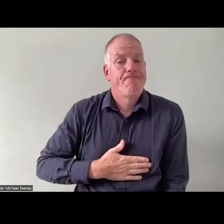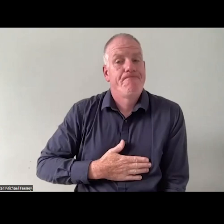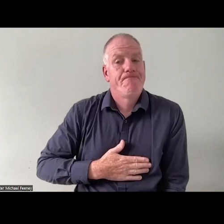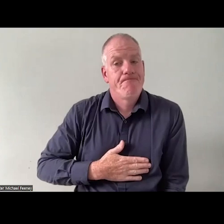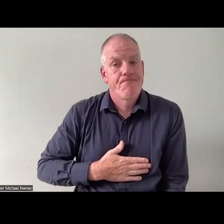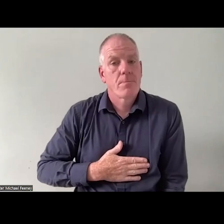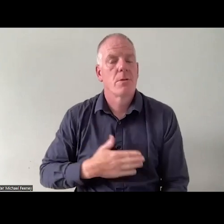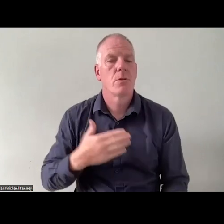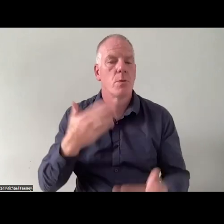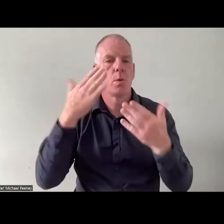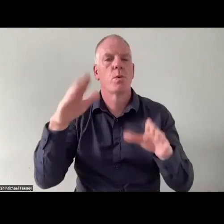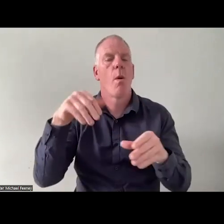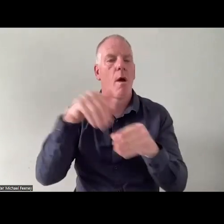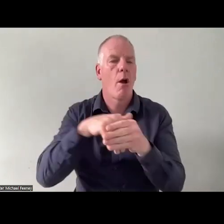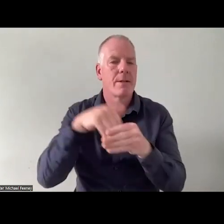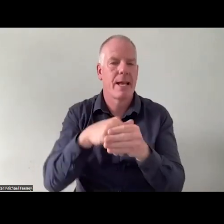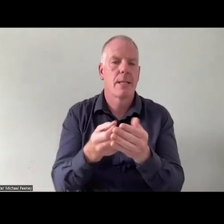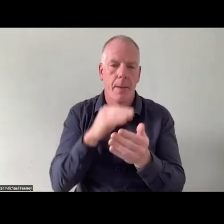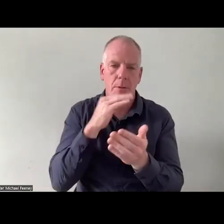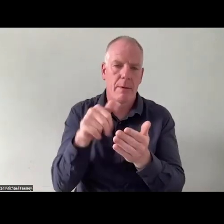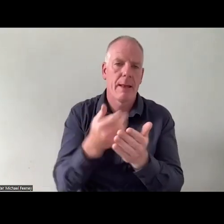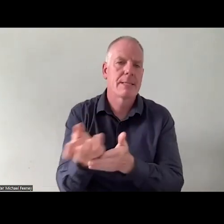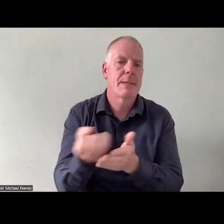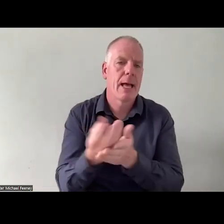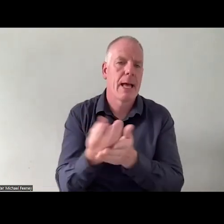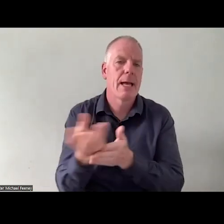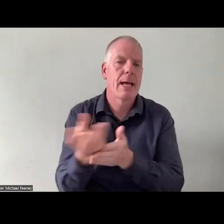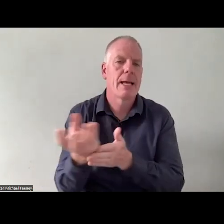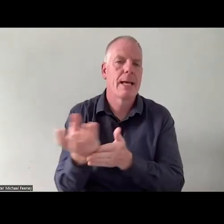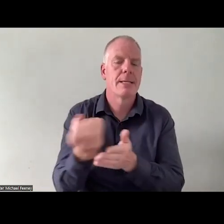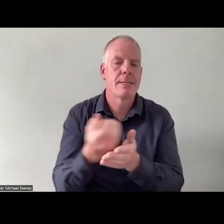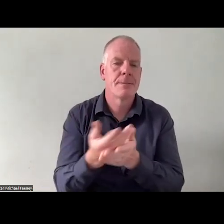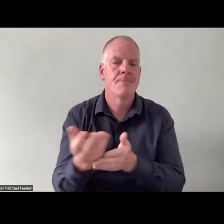I suppose, just by way of context, to explain that the system,